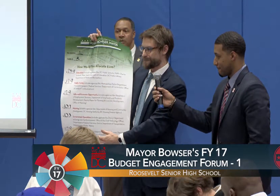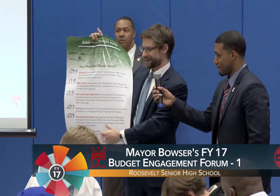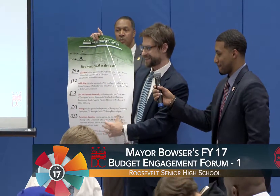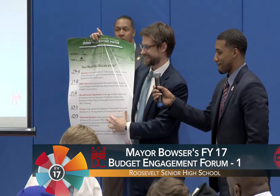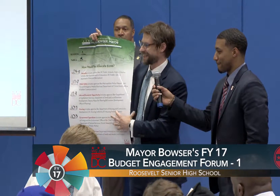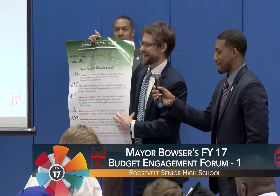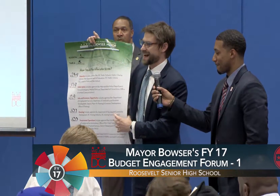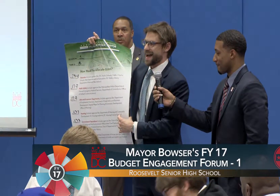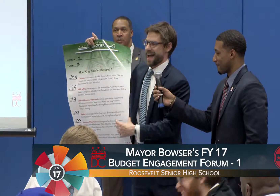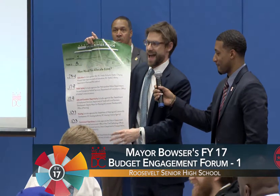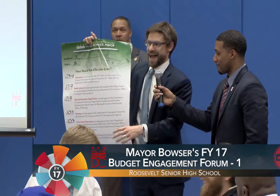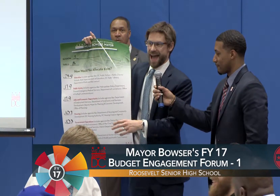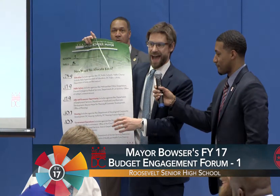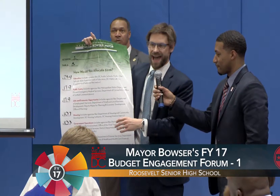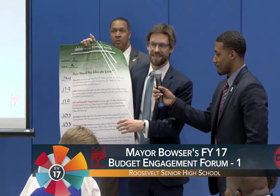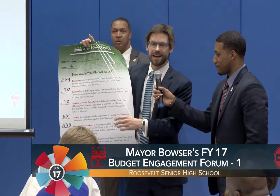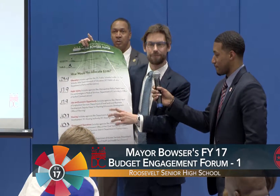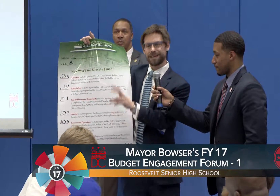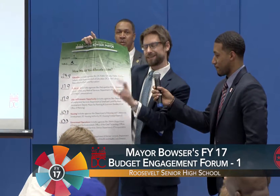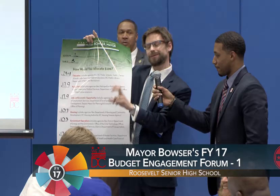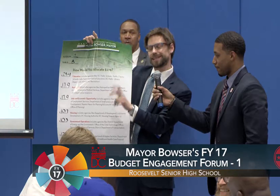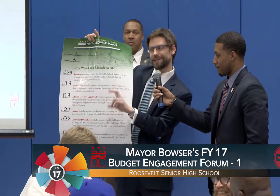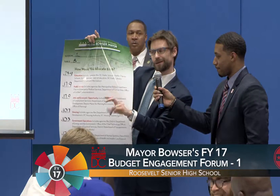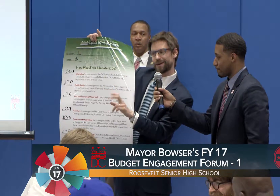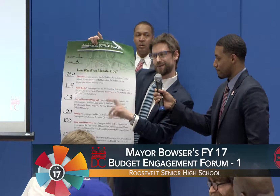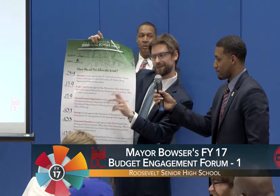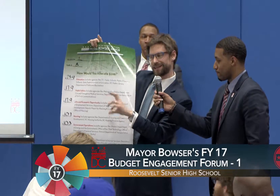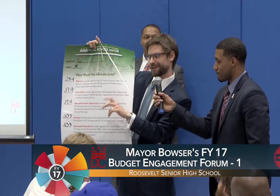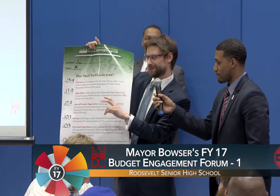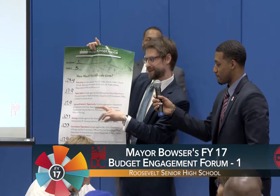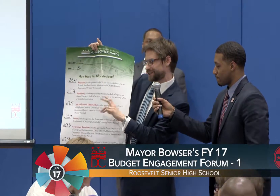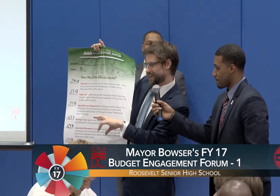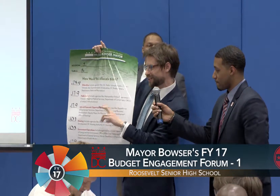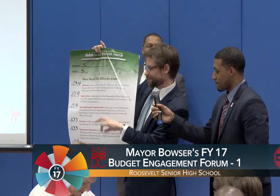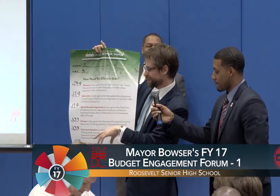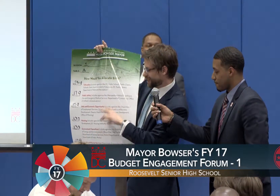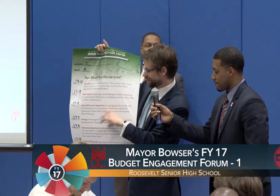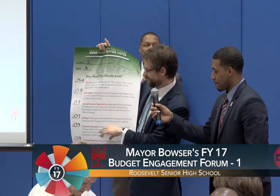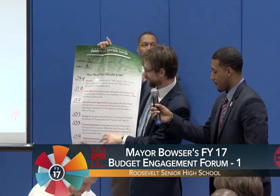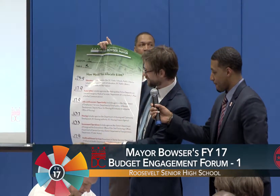NUMBERS AND THEN WE DID A LITTLE BIT OF CHANGE FOR A FEW THINGS